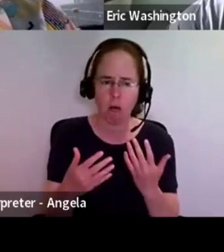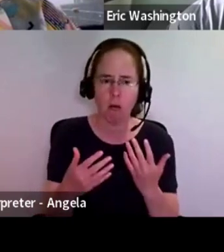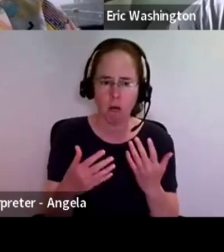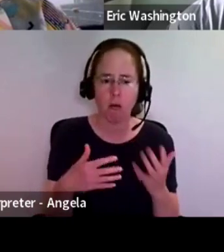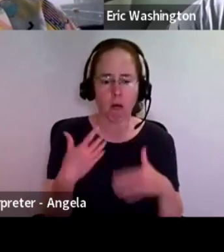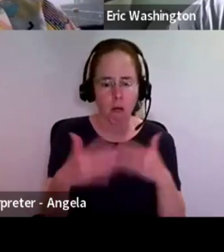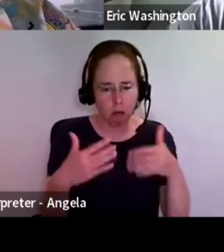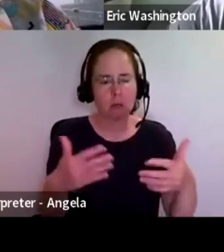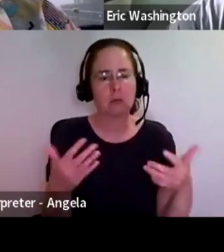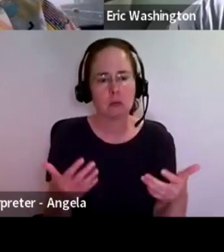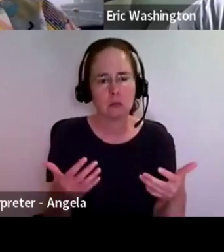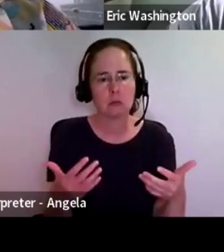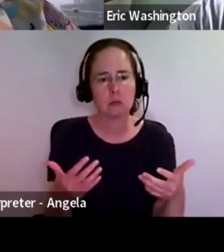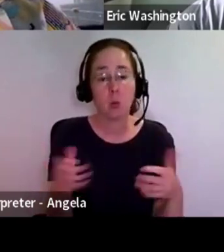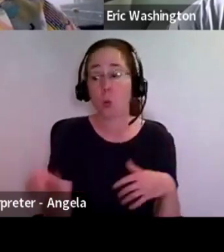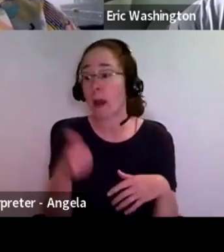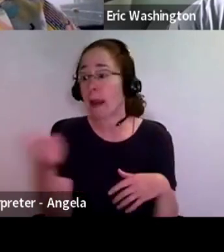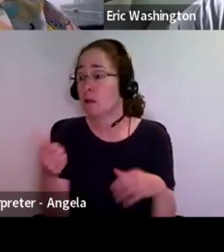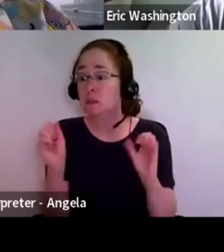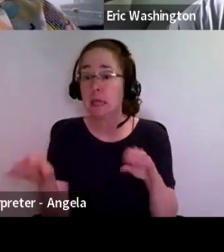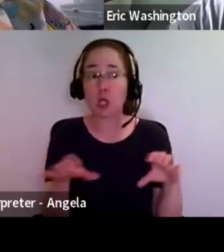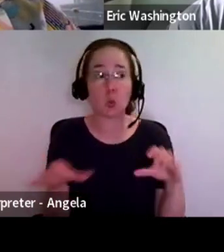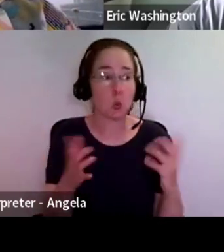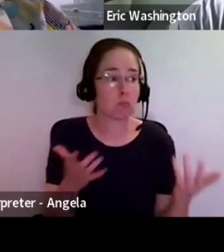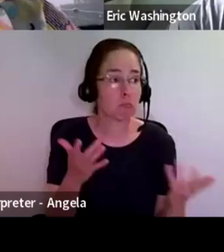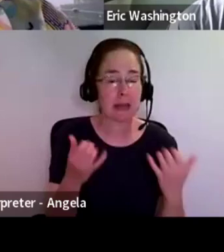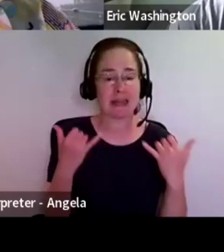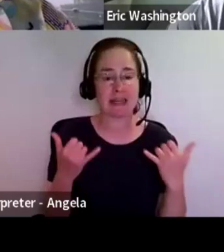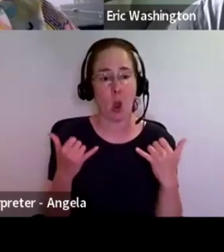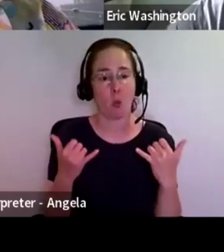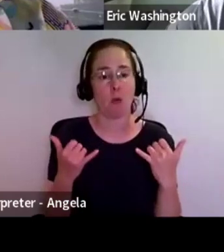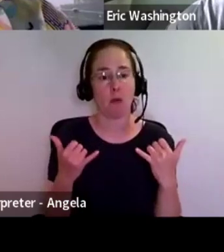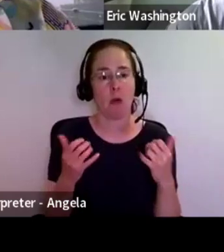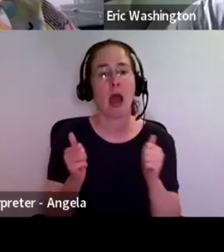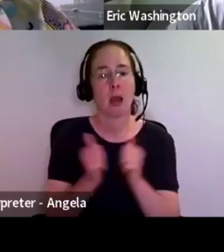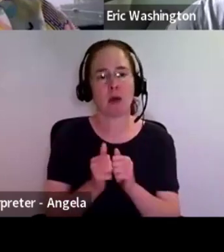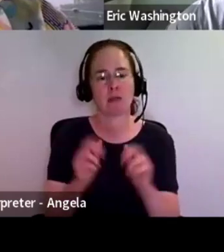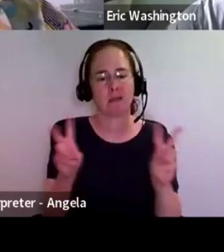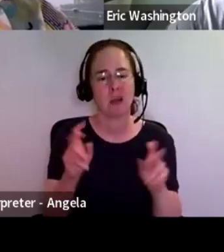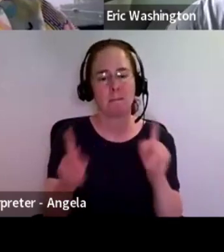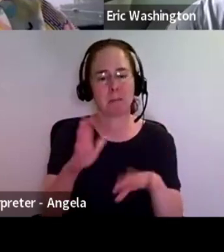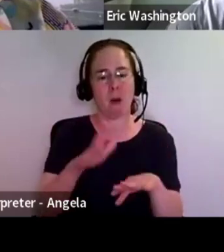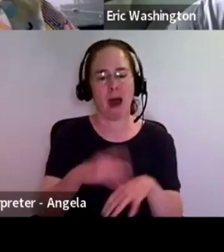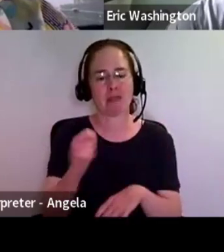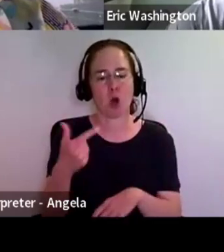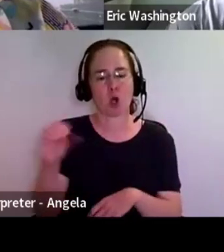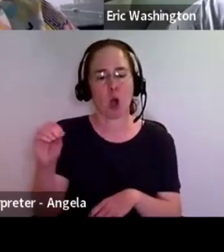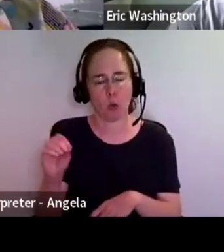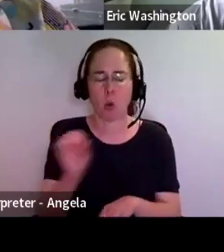like, Okay, what more can I do? And now I'm with people to go and work with legislation. And so it's kind of just this